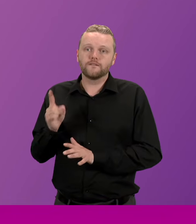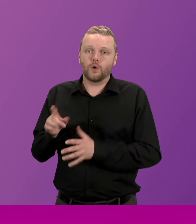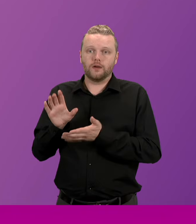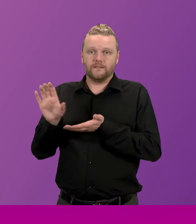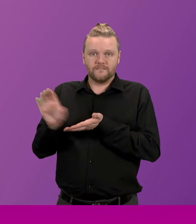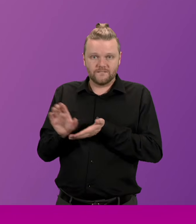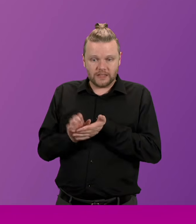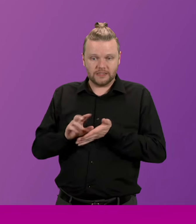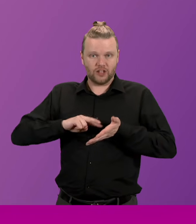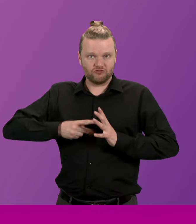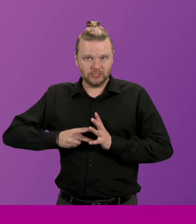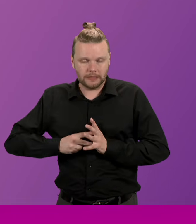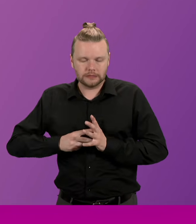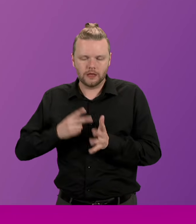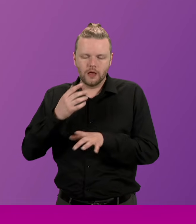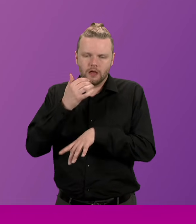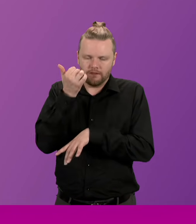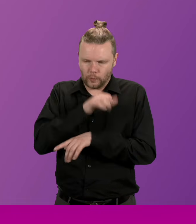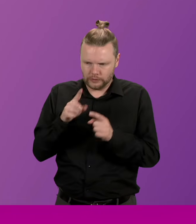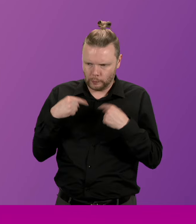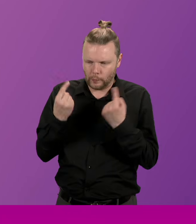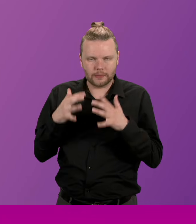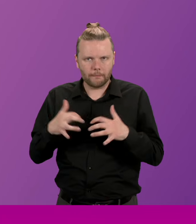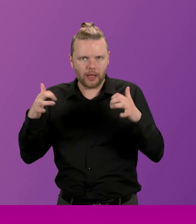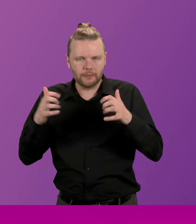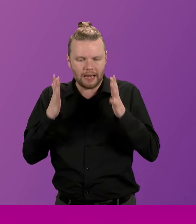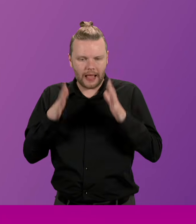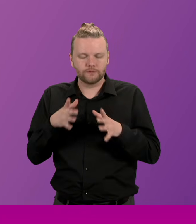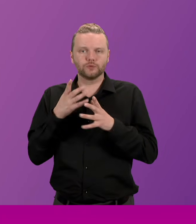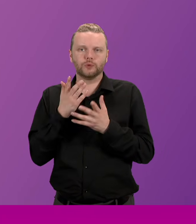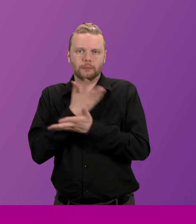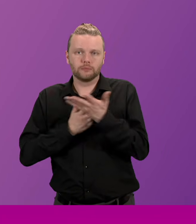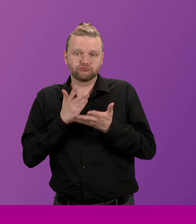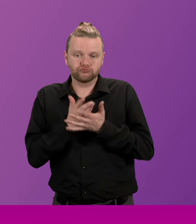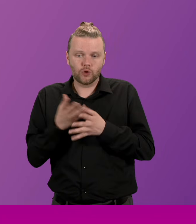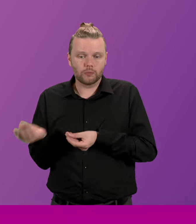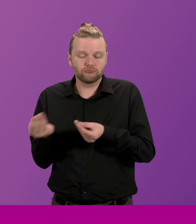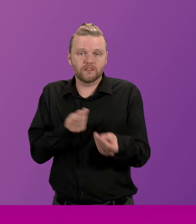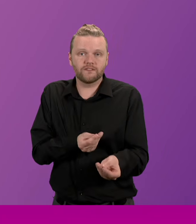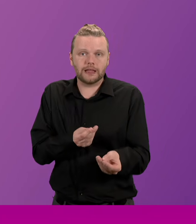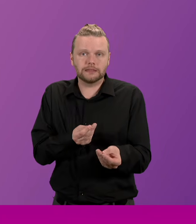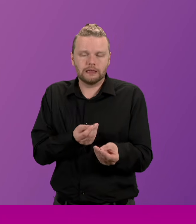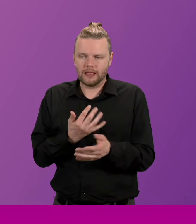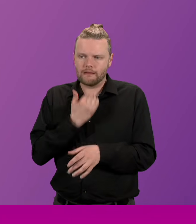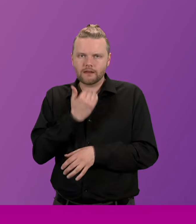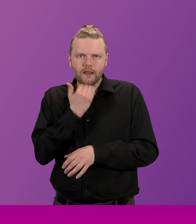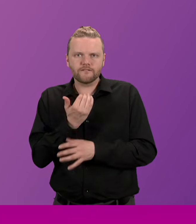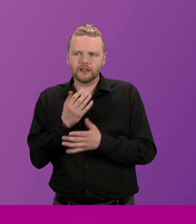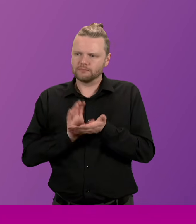arrangements, we as a Parliament have to ensure that we provide adequate levels of funding on a